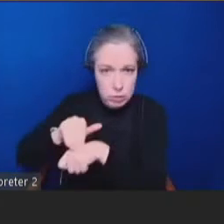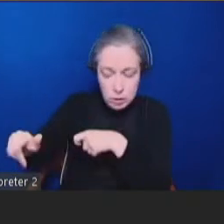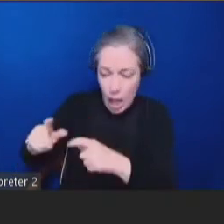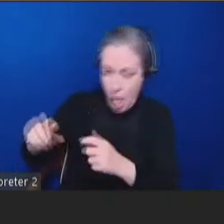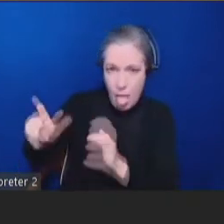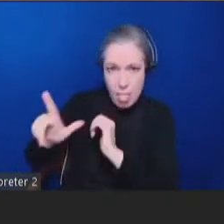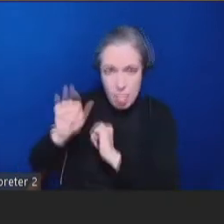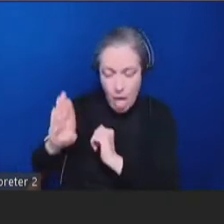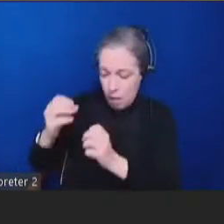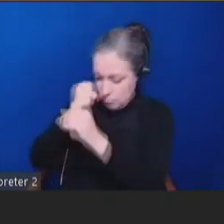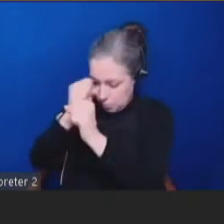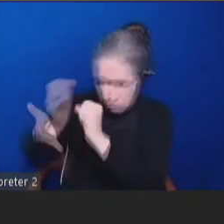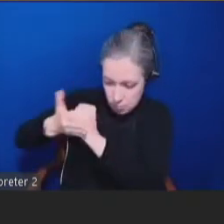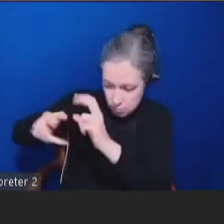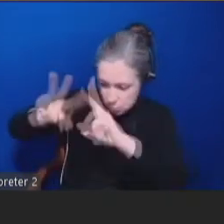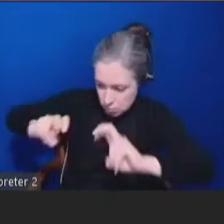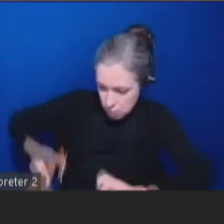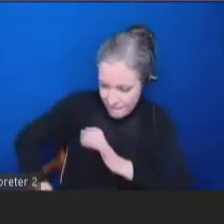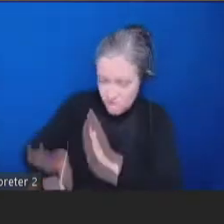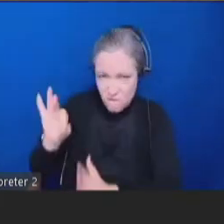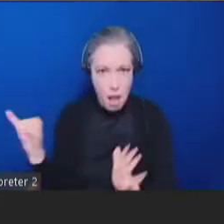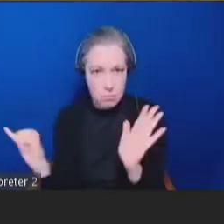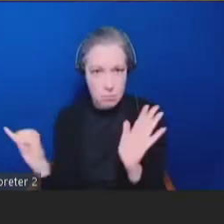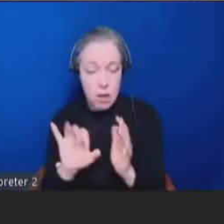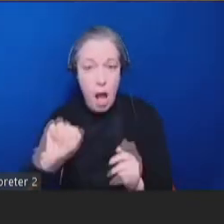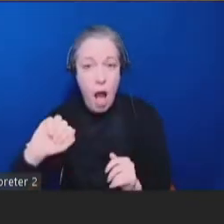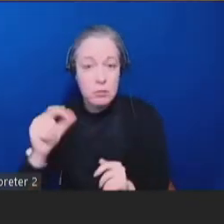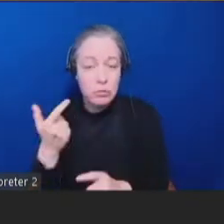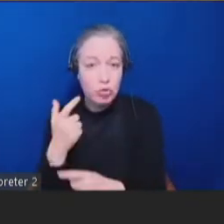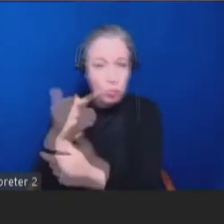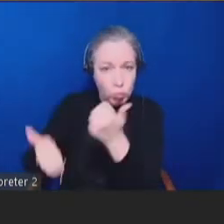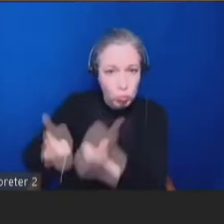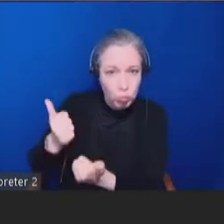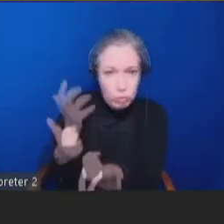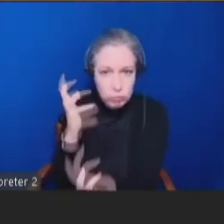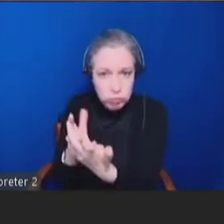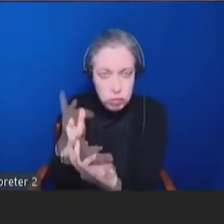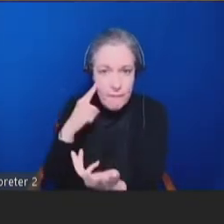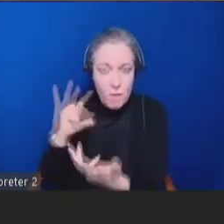and then custom manufacture individualized RNA vaccines for every single patient.